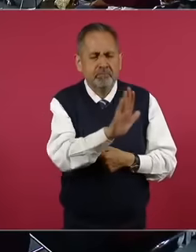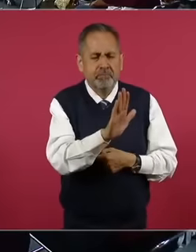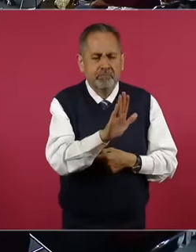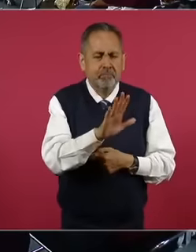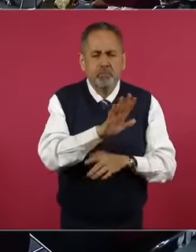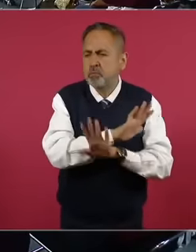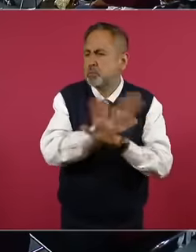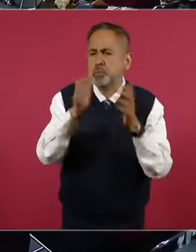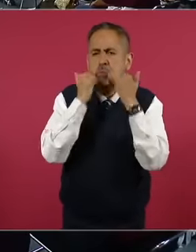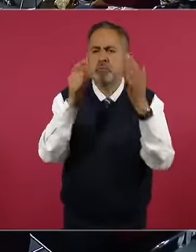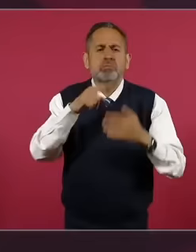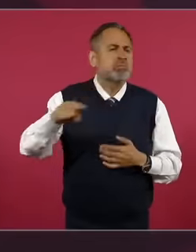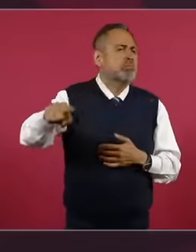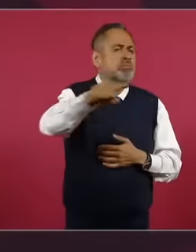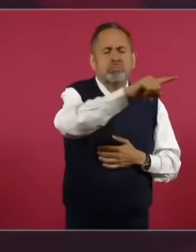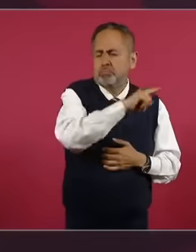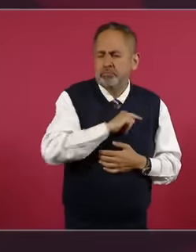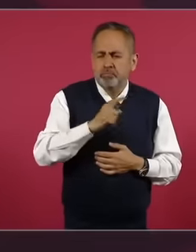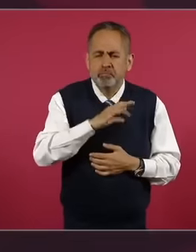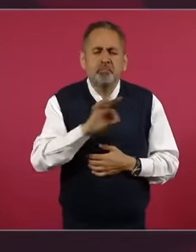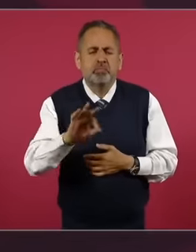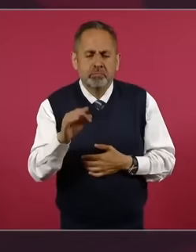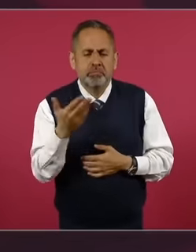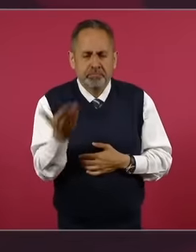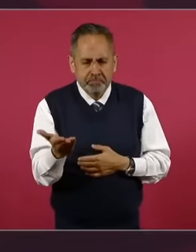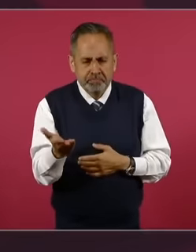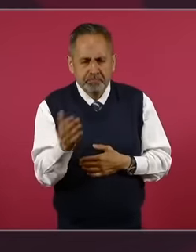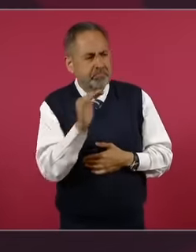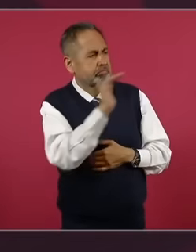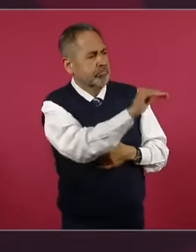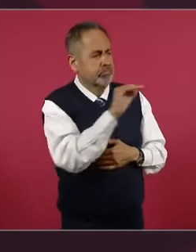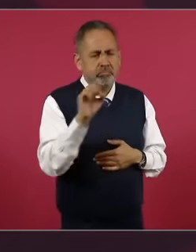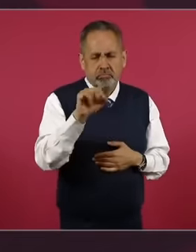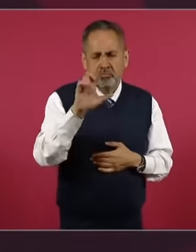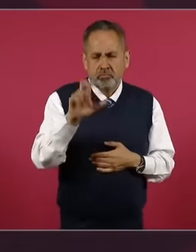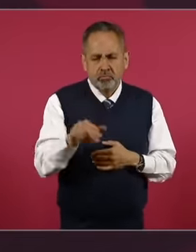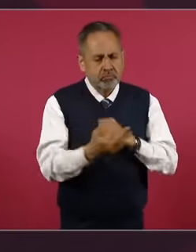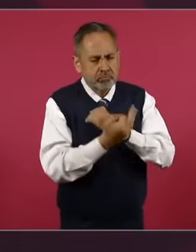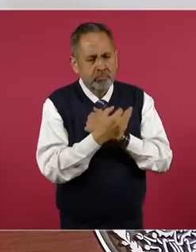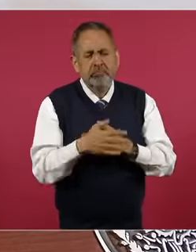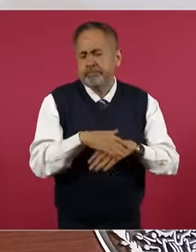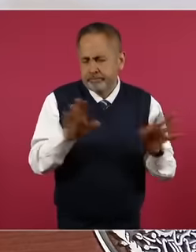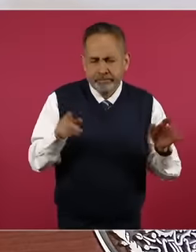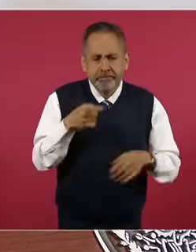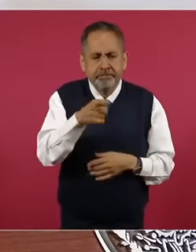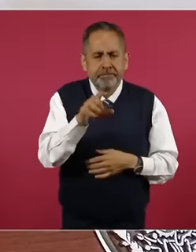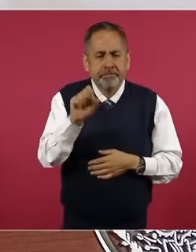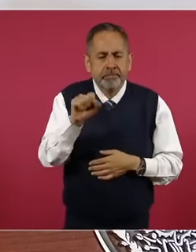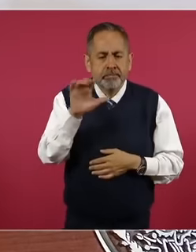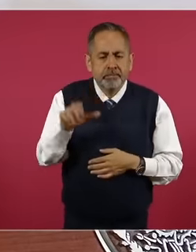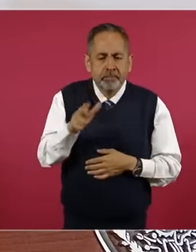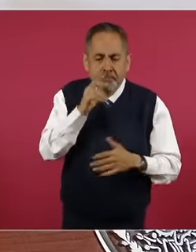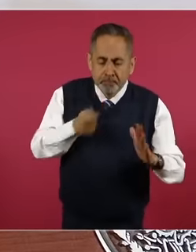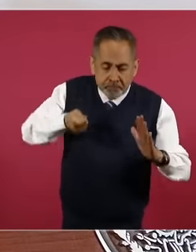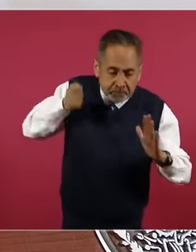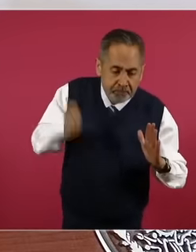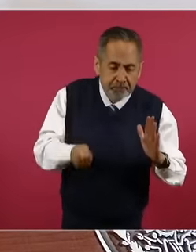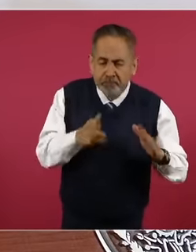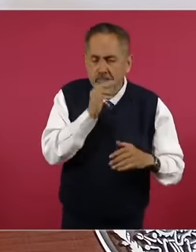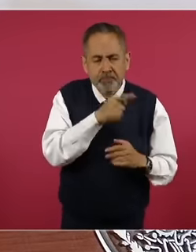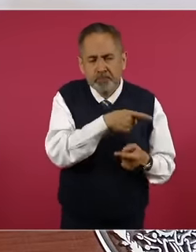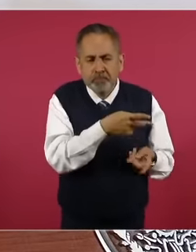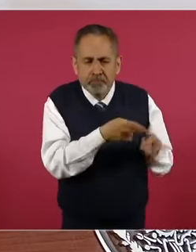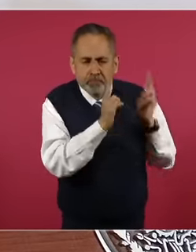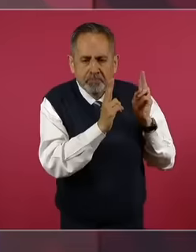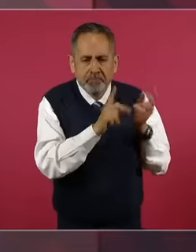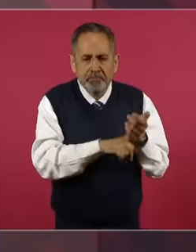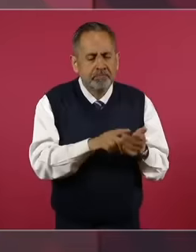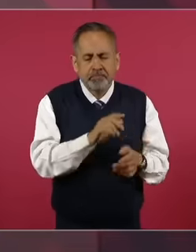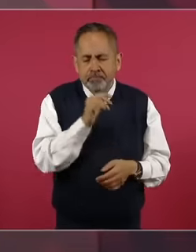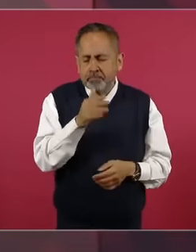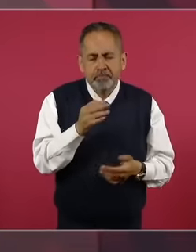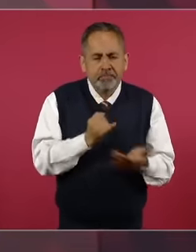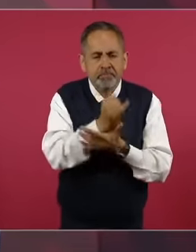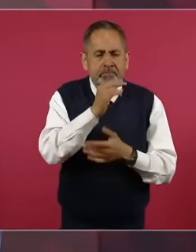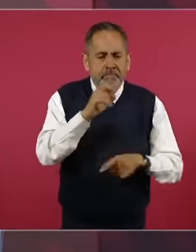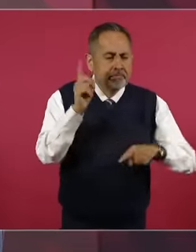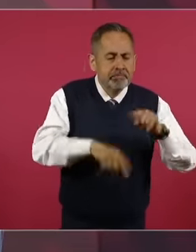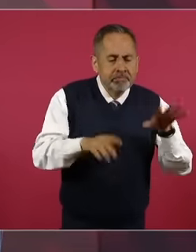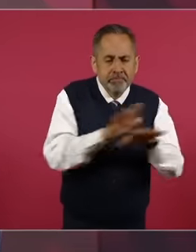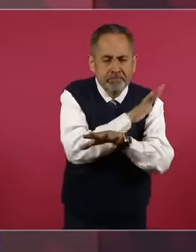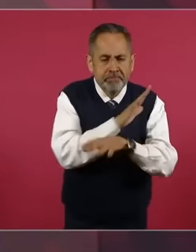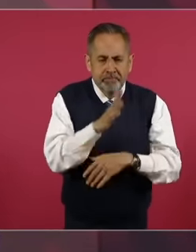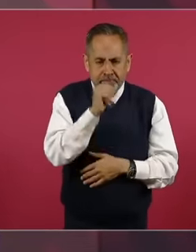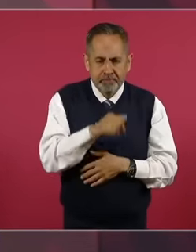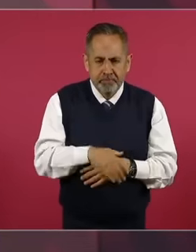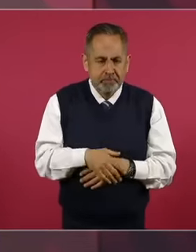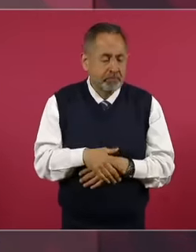instances, however, the court is no longer competent and what the court has to do